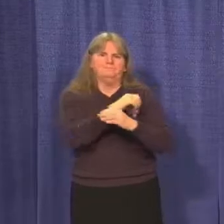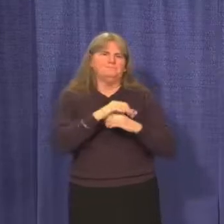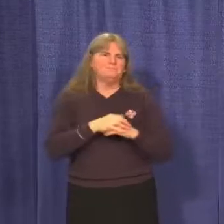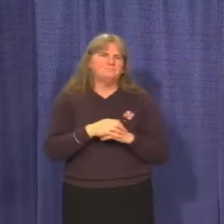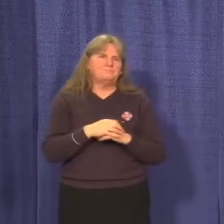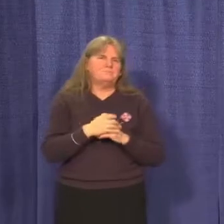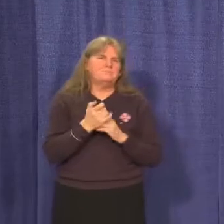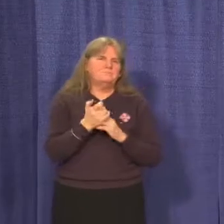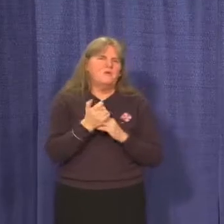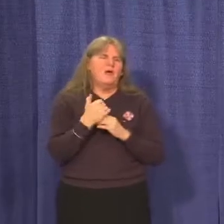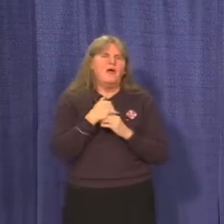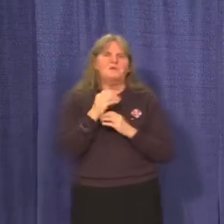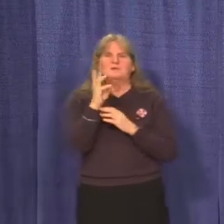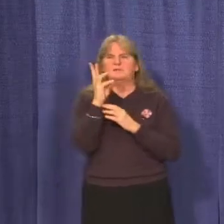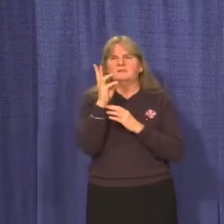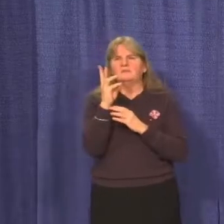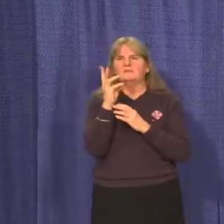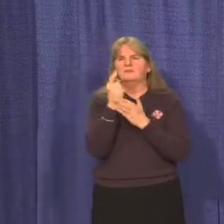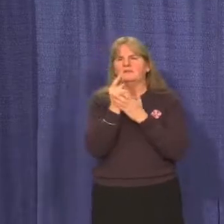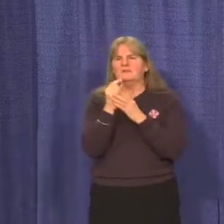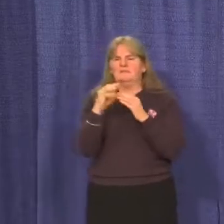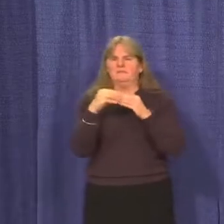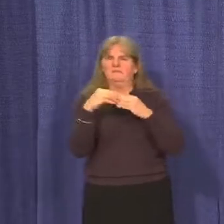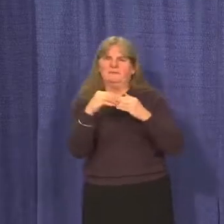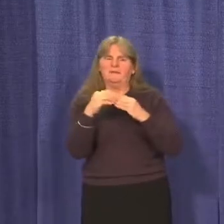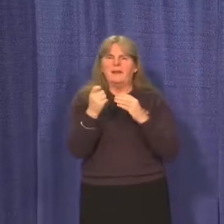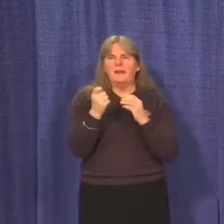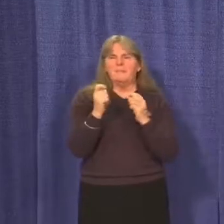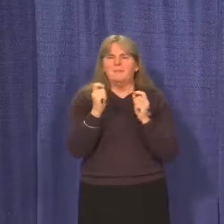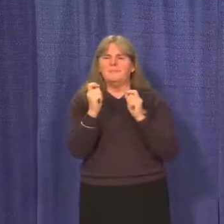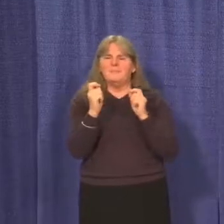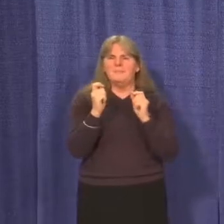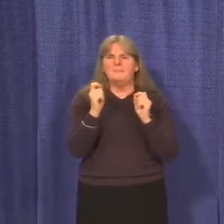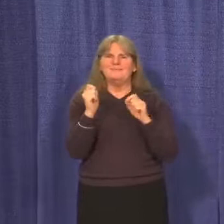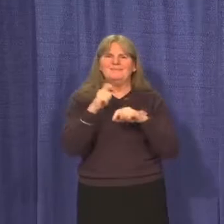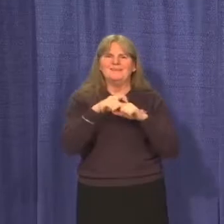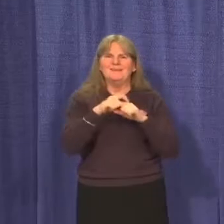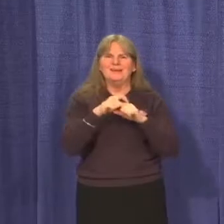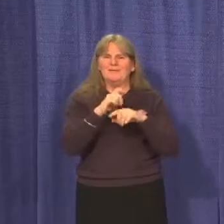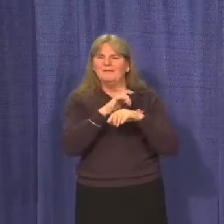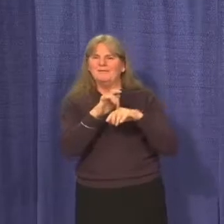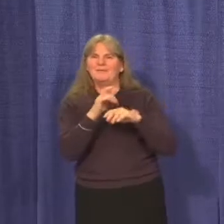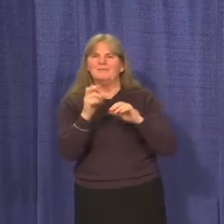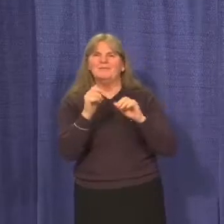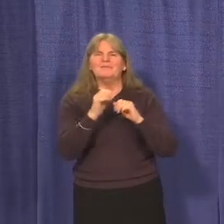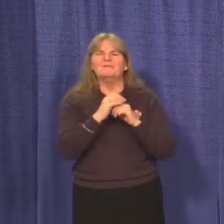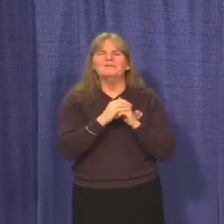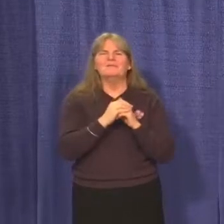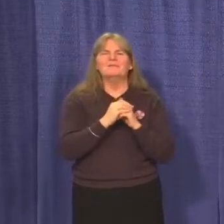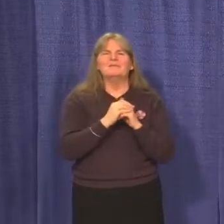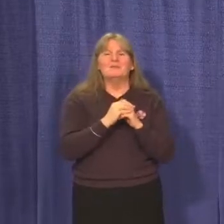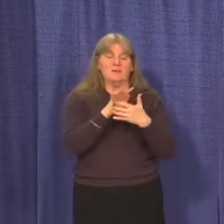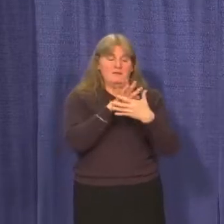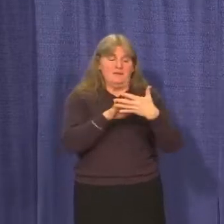have kind of a six-week margin. That gives us a little bit of wiggle room to play with, say, in either the scheduling to